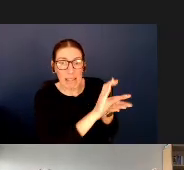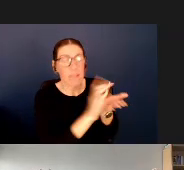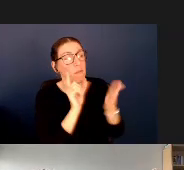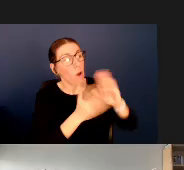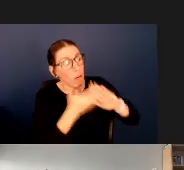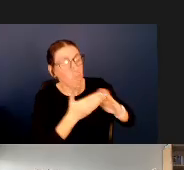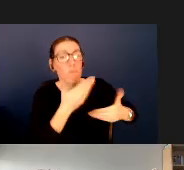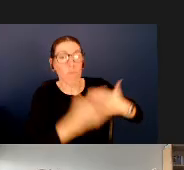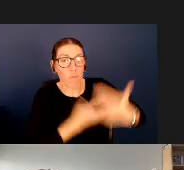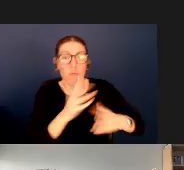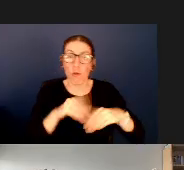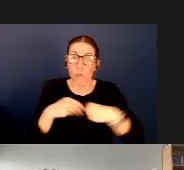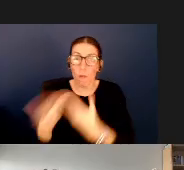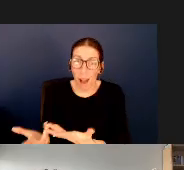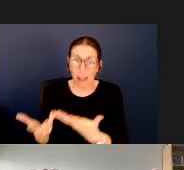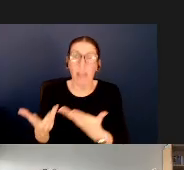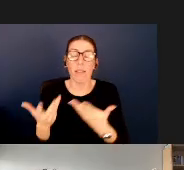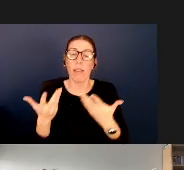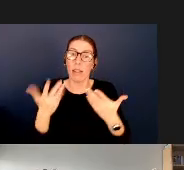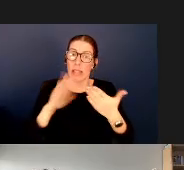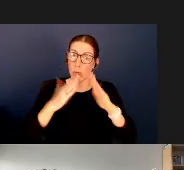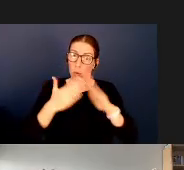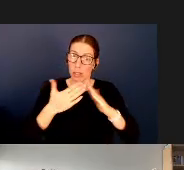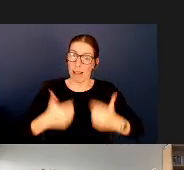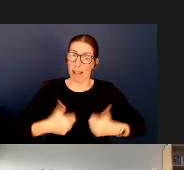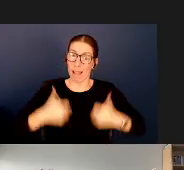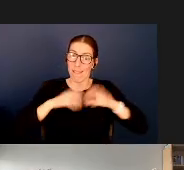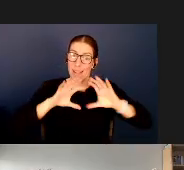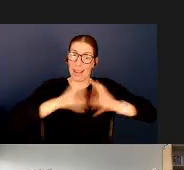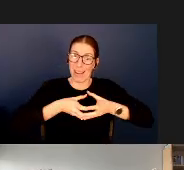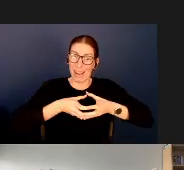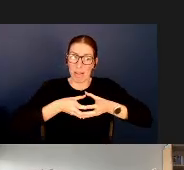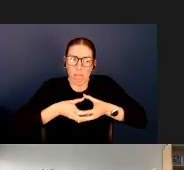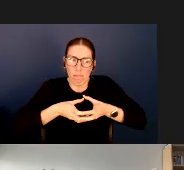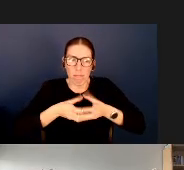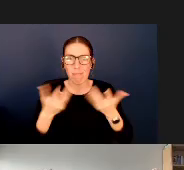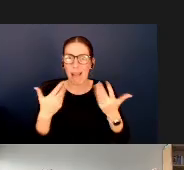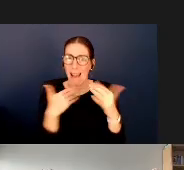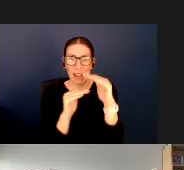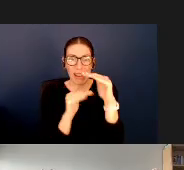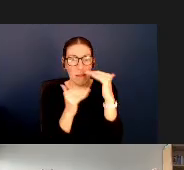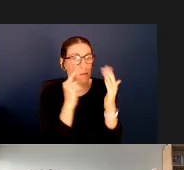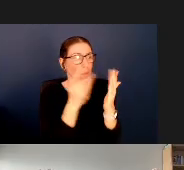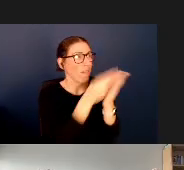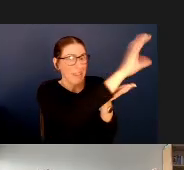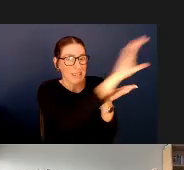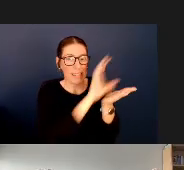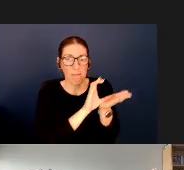community living is beholden to the limits of funding design in much of its operational